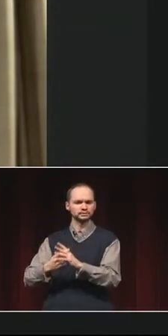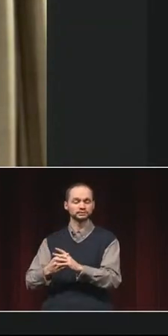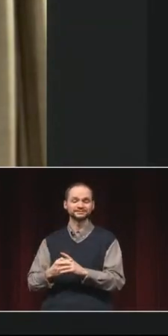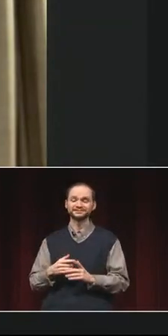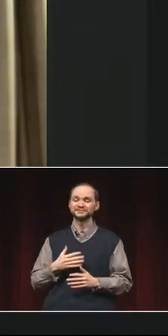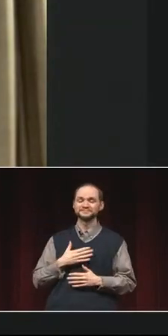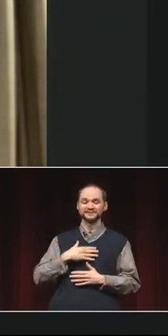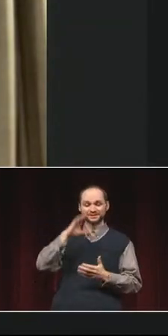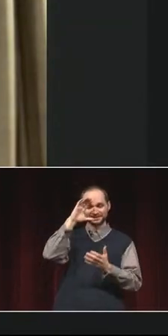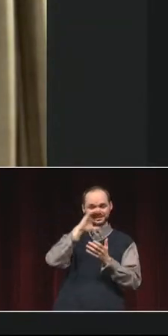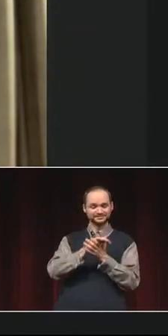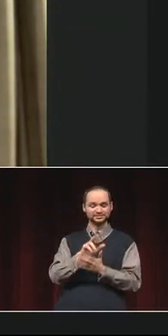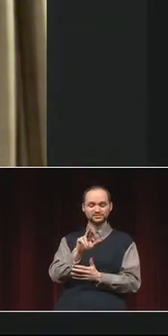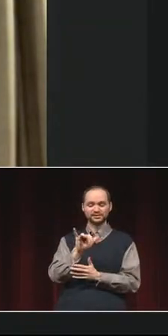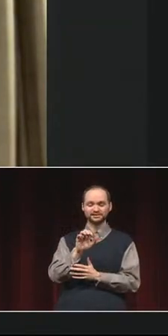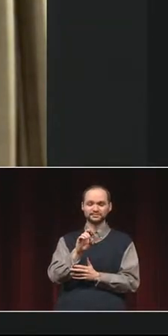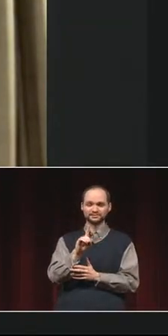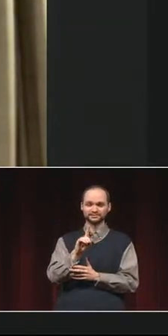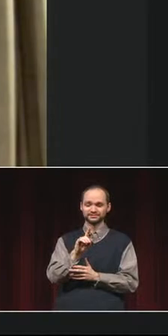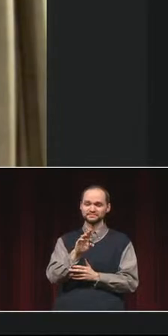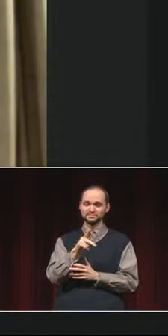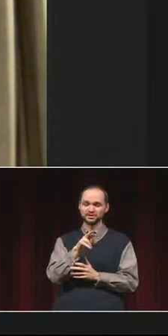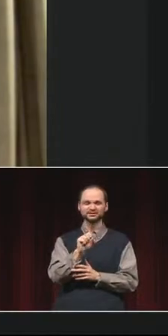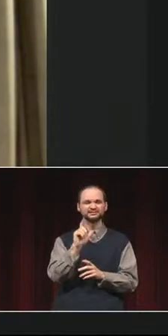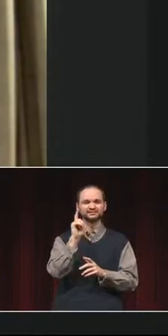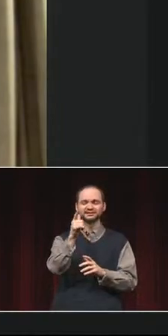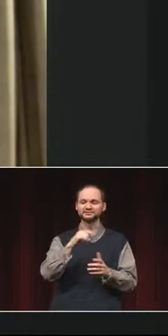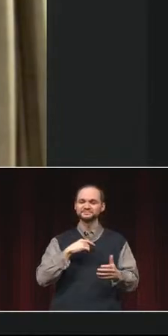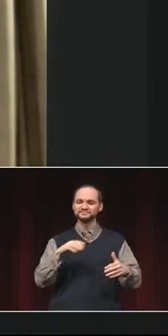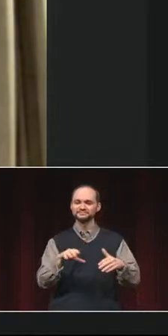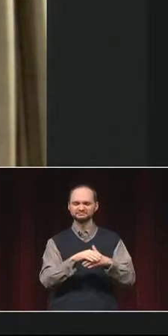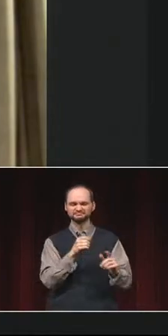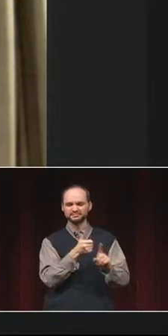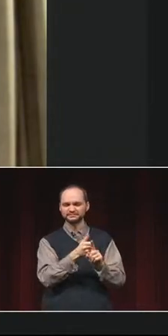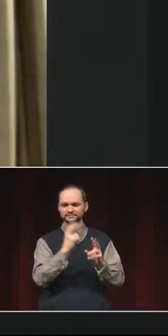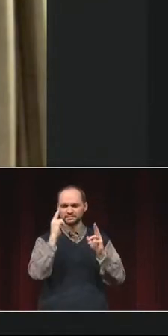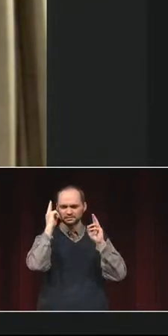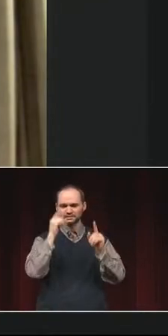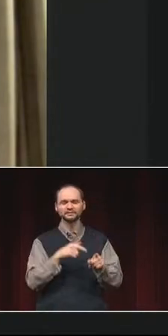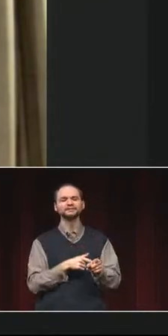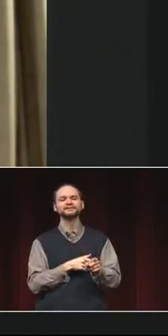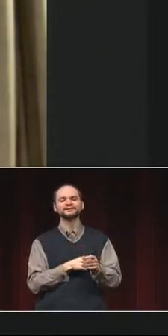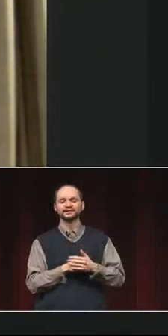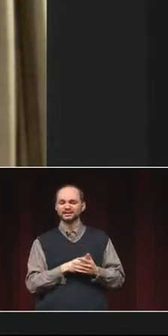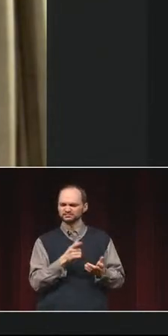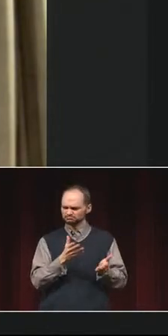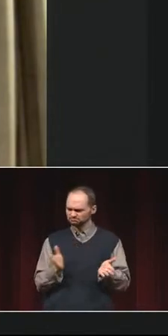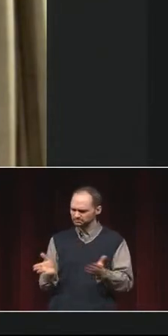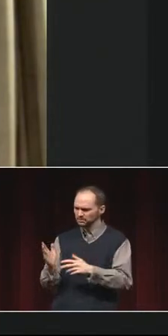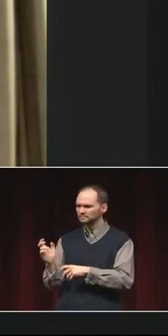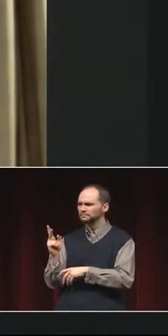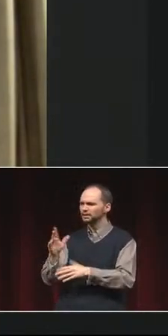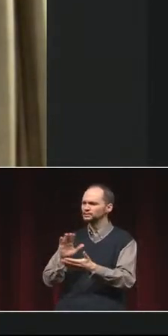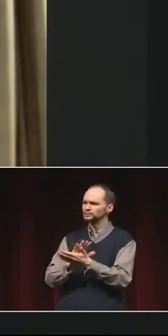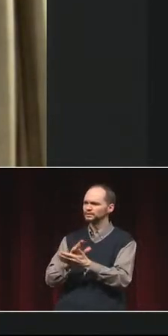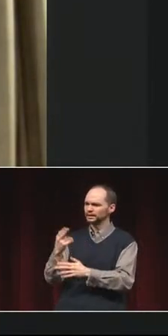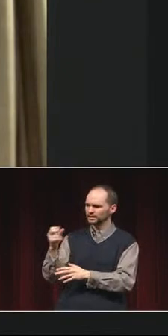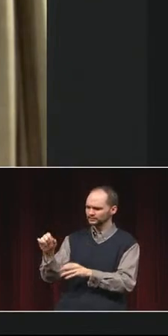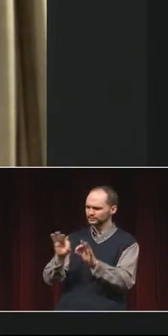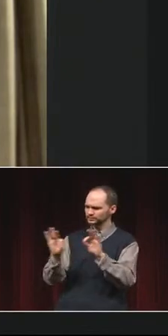a barber. And he encouraged me to return to school and get my high school diploma. Now at that time